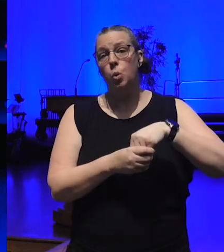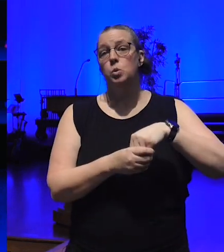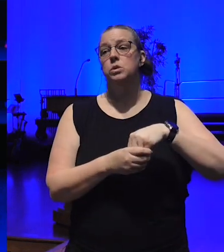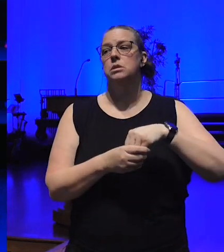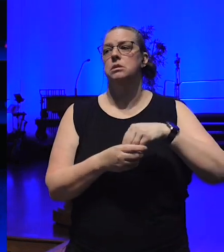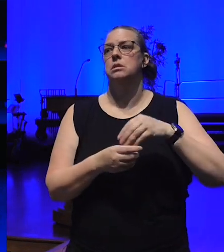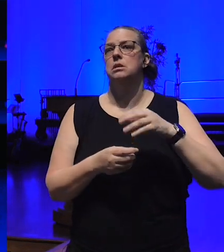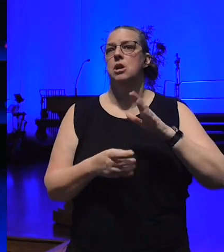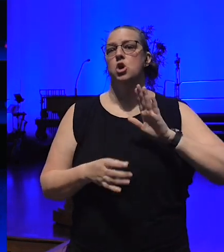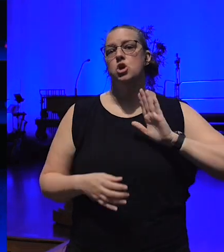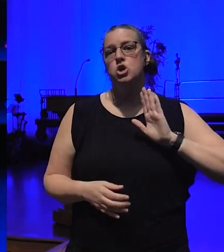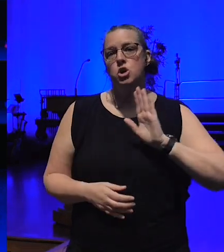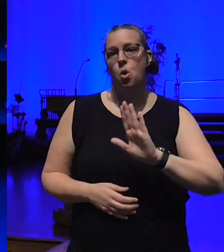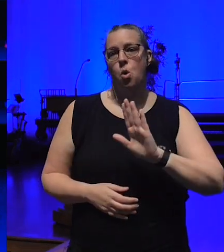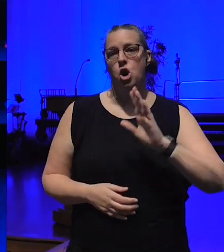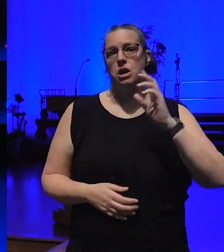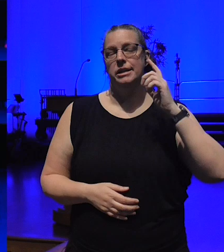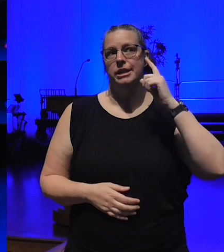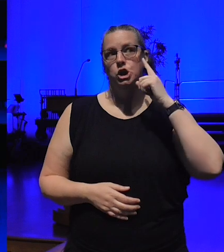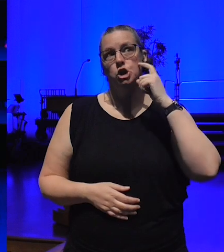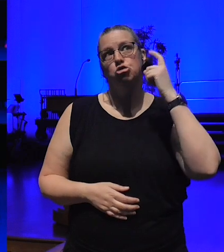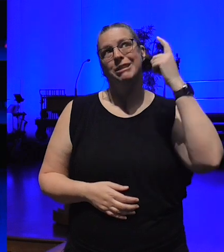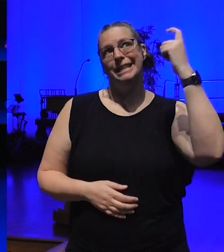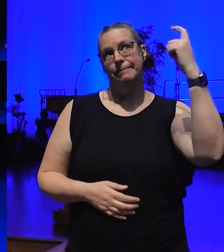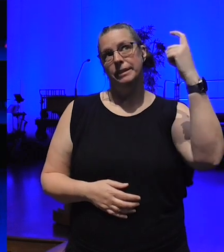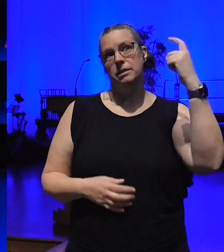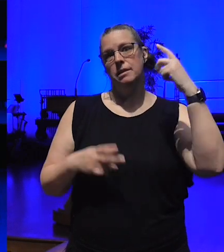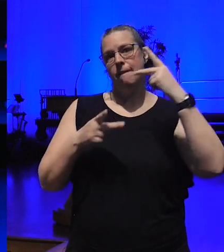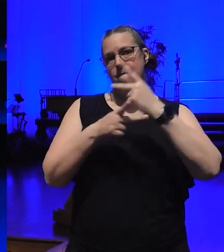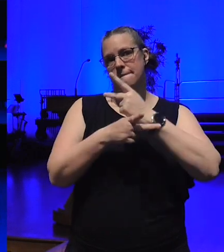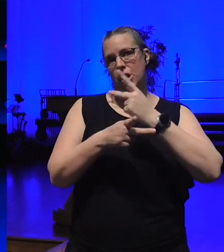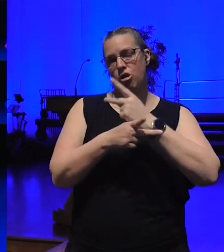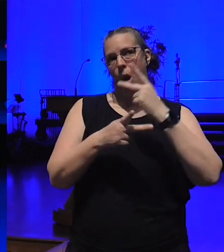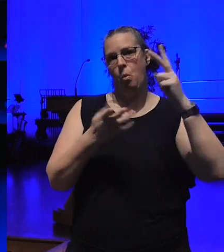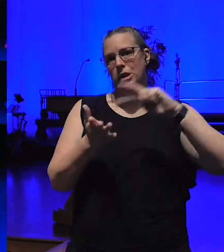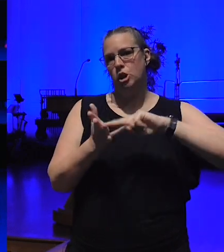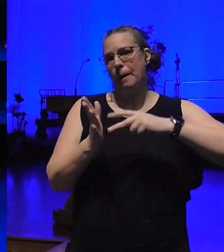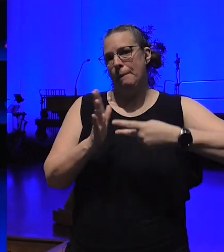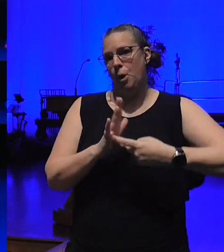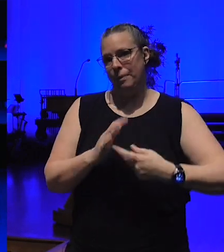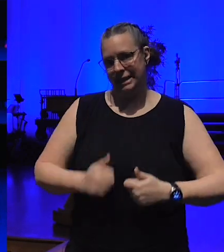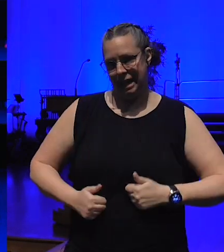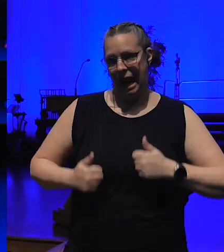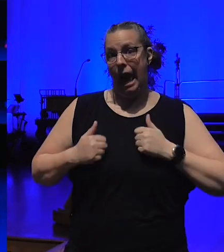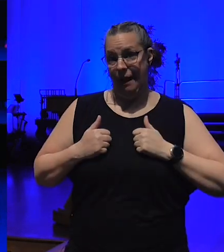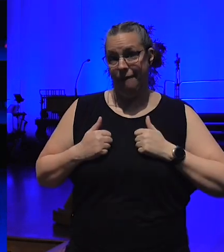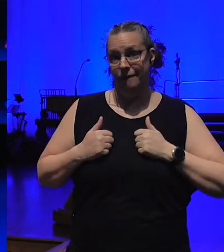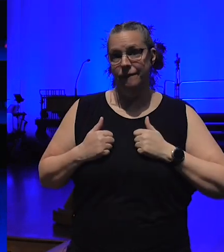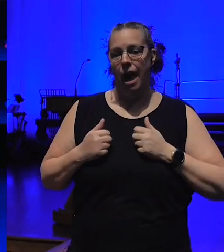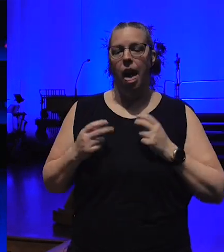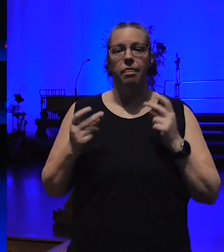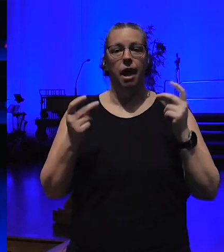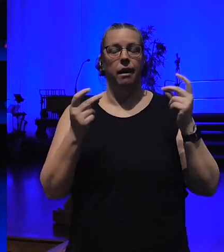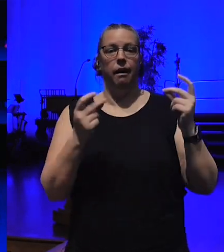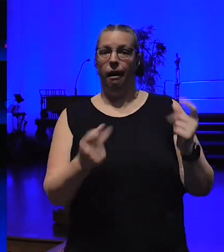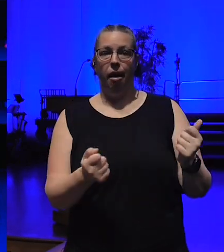dreams um to figure out kind of what your purpose is in life and all of a sudden during that time I